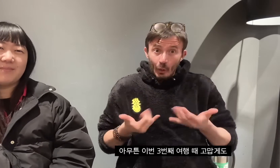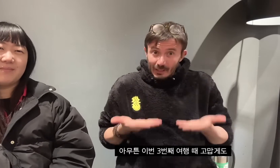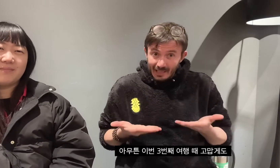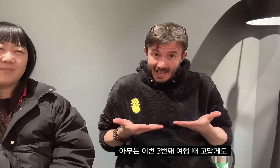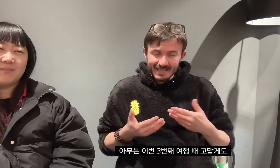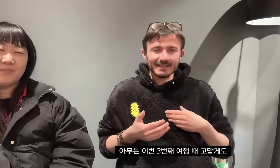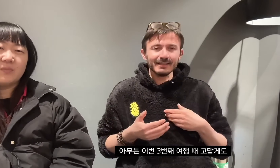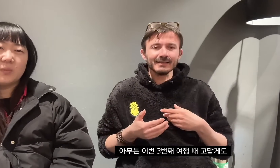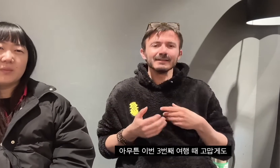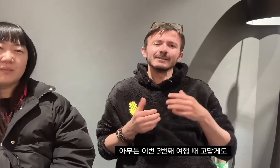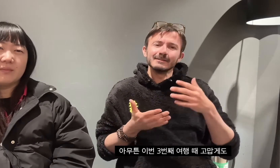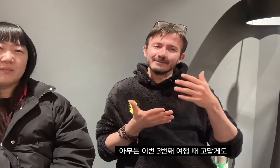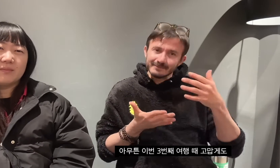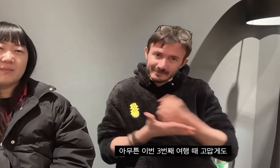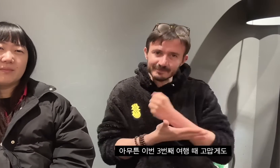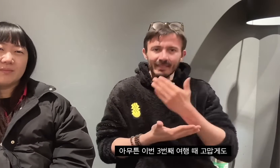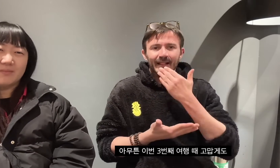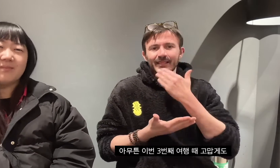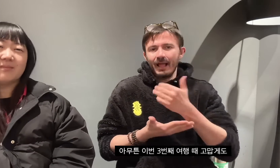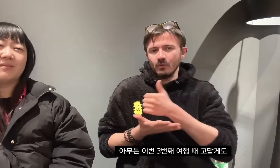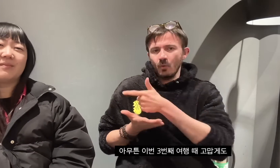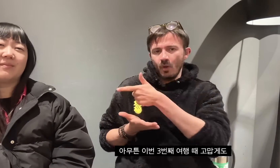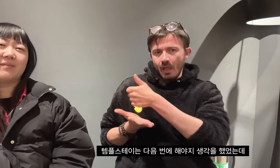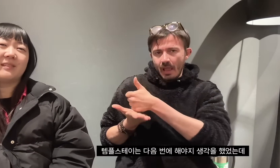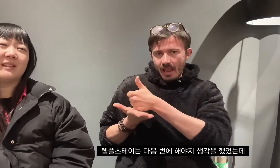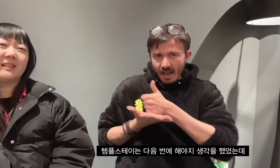Anyway, thank you for this 3rd trip!